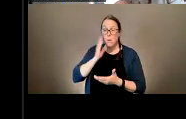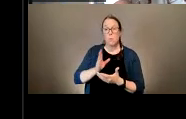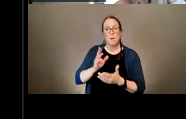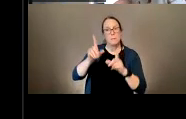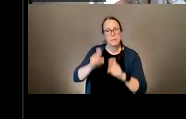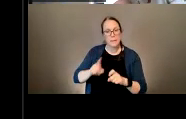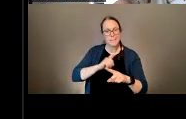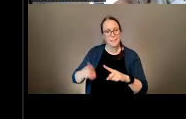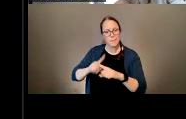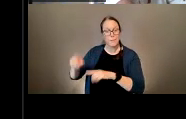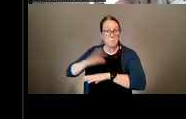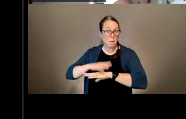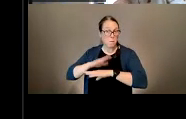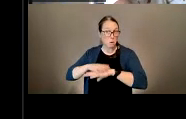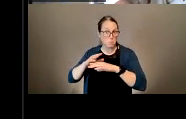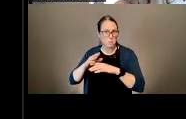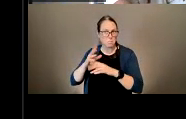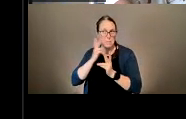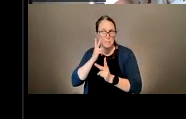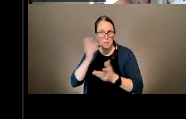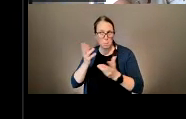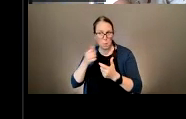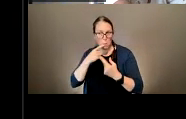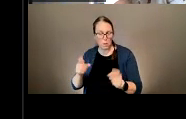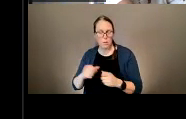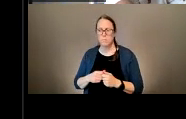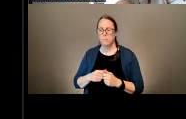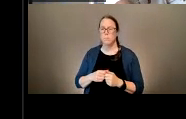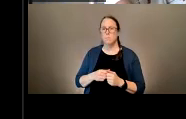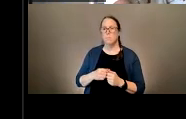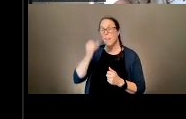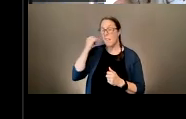So when I do an audit for an accessibility audit